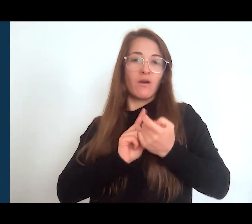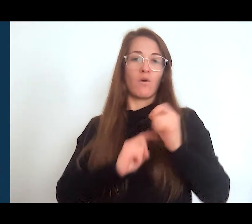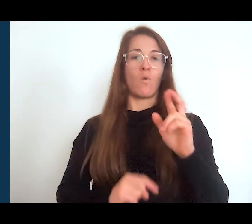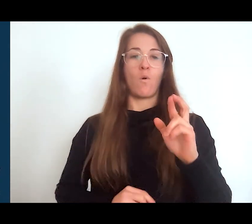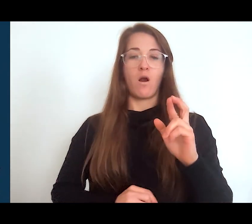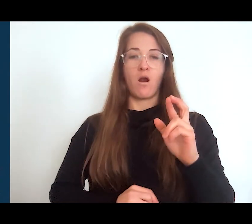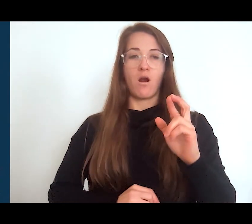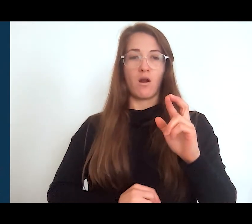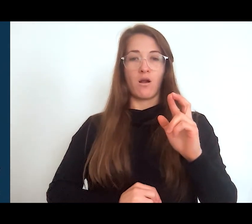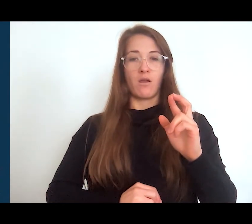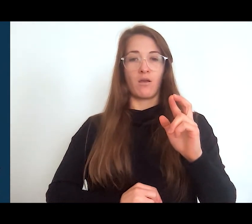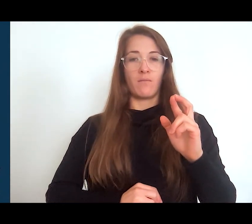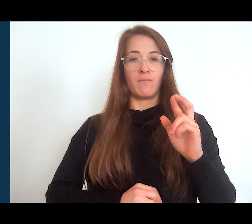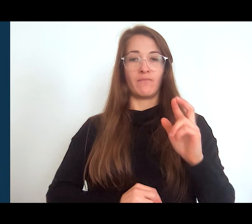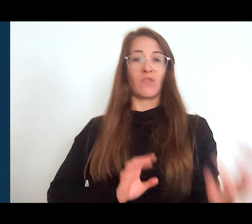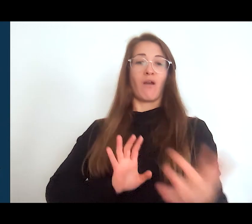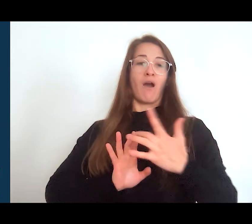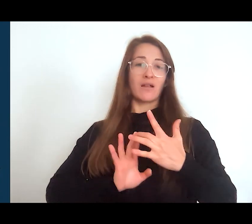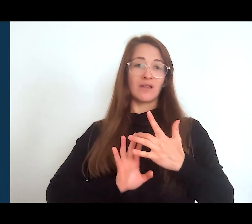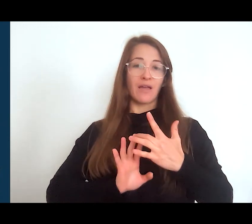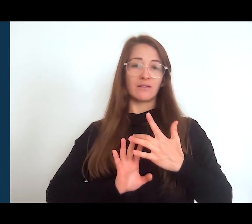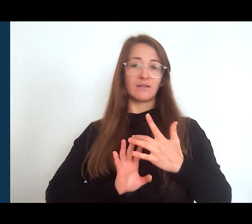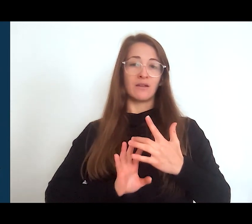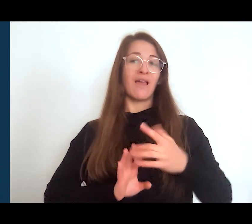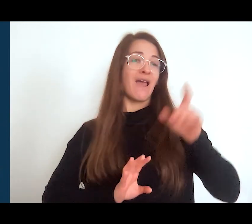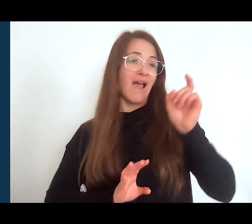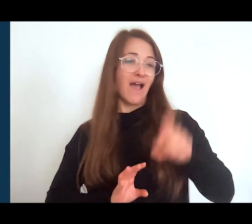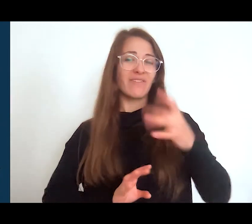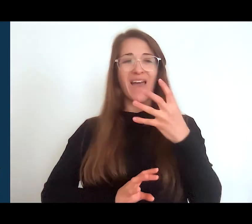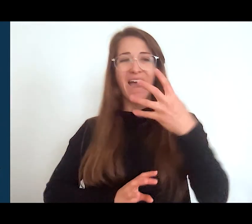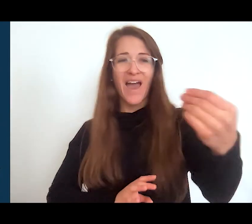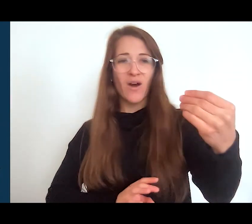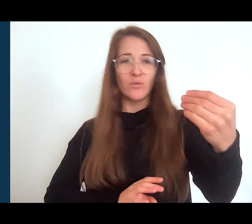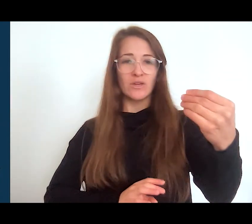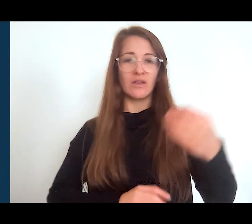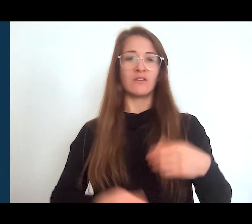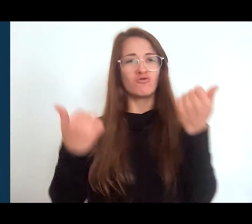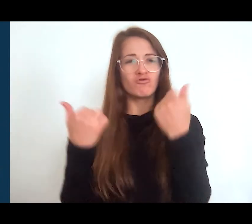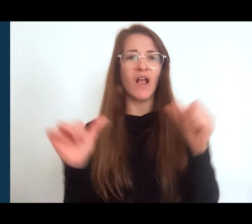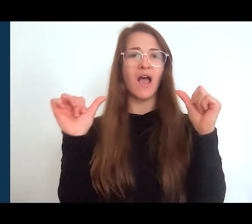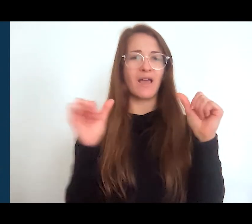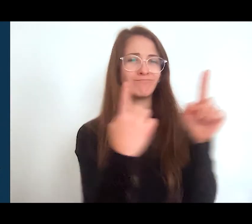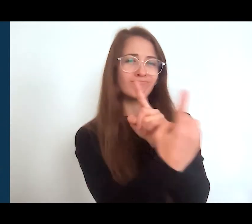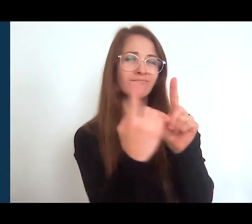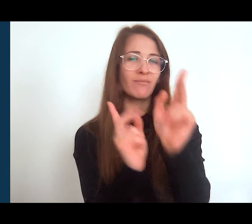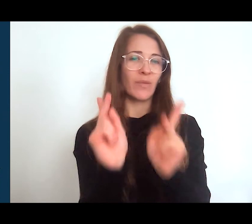WE CAN'T WAIT FOR PEOPLE TO COME TO US OR TO CONTACT US LITERALLY. WE HAVE TO GO OUT THERE AND MEET